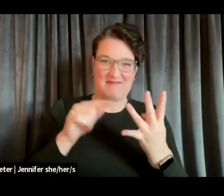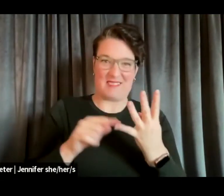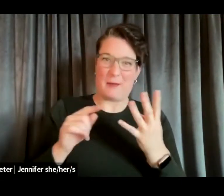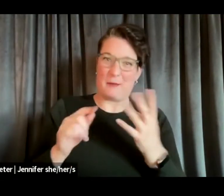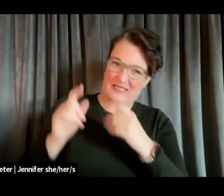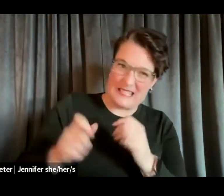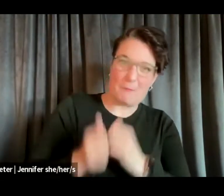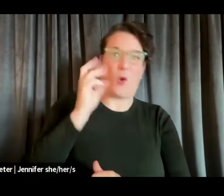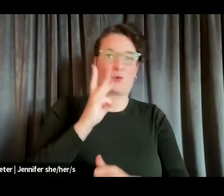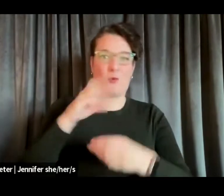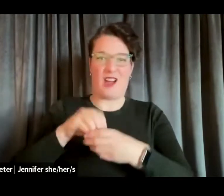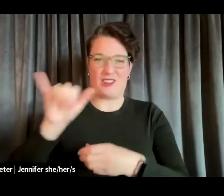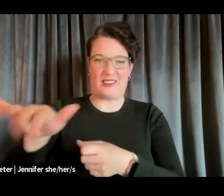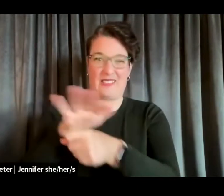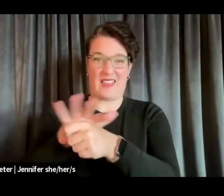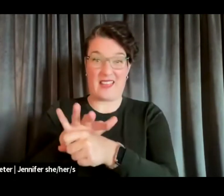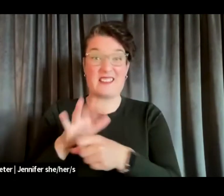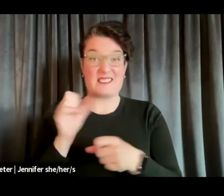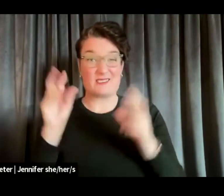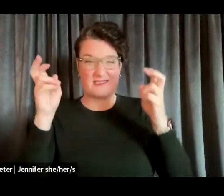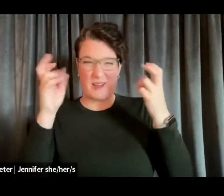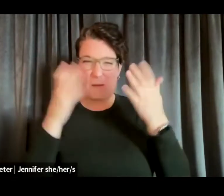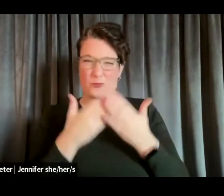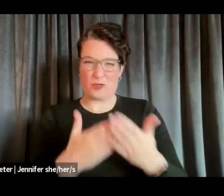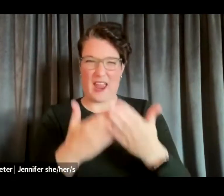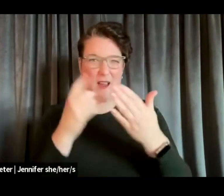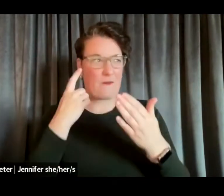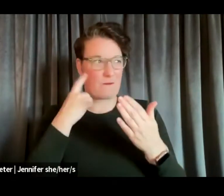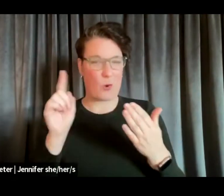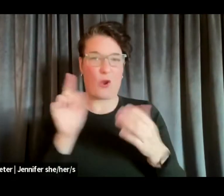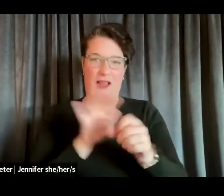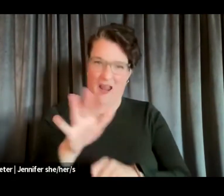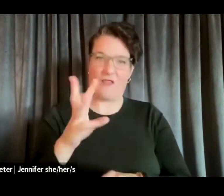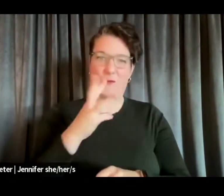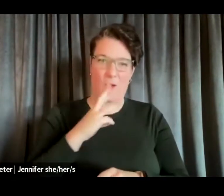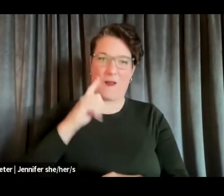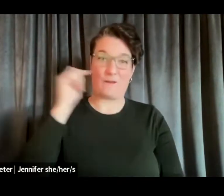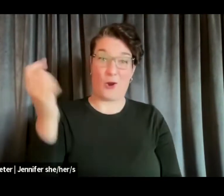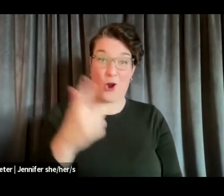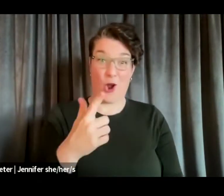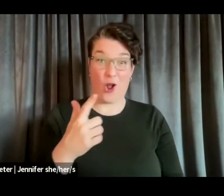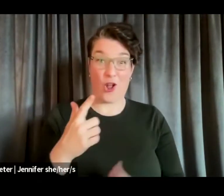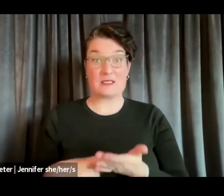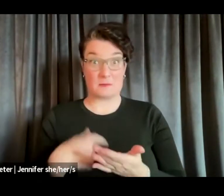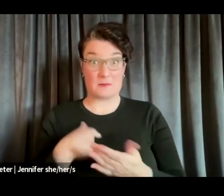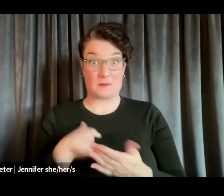And sometimes when I've made my own Lulav here, I'll use like the plants that grow